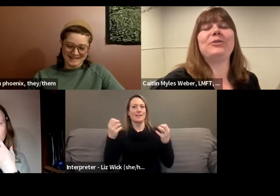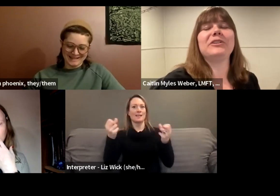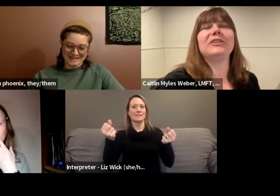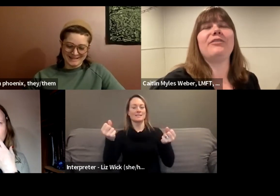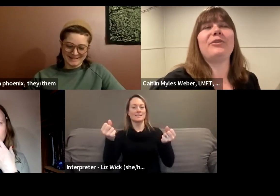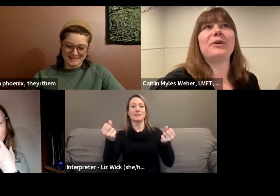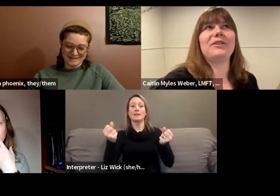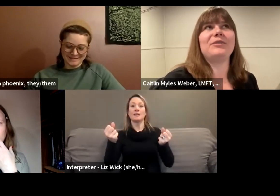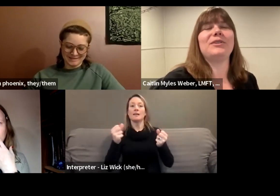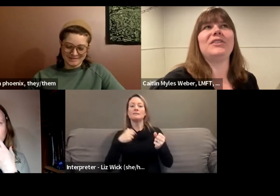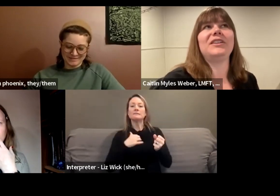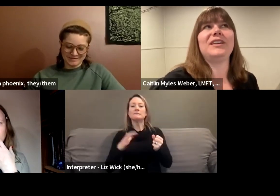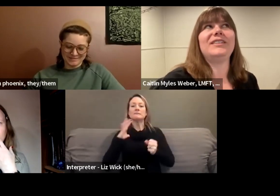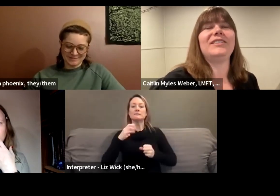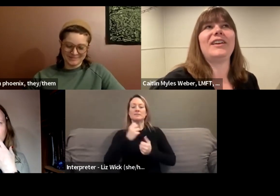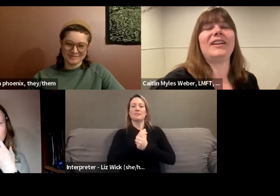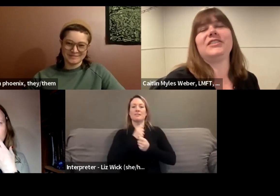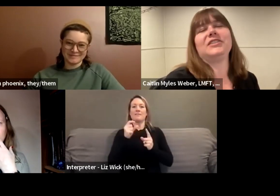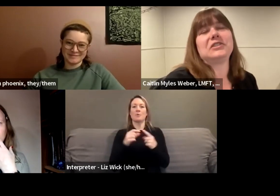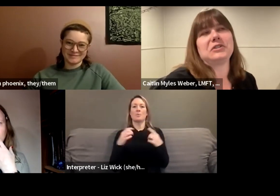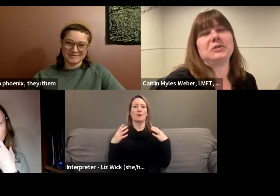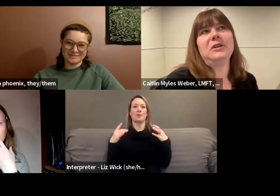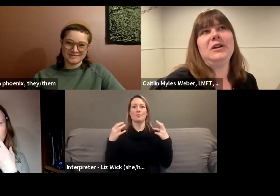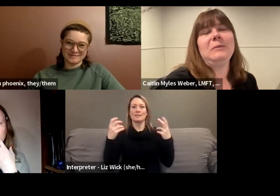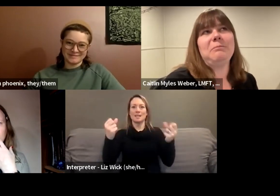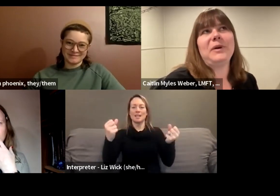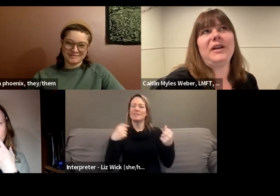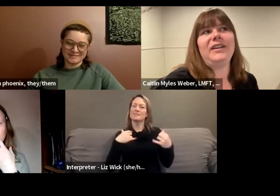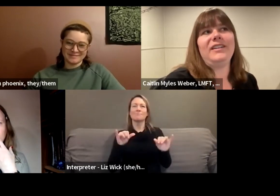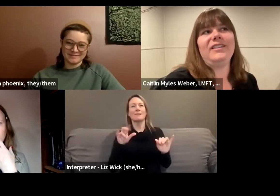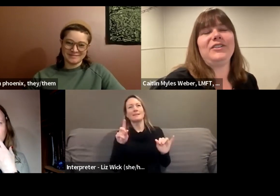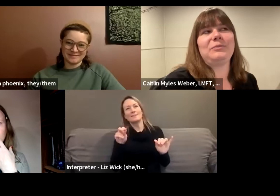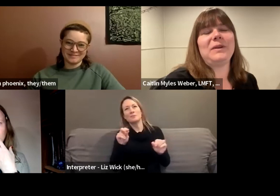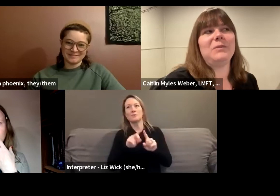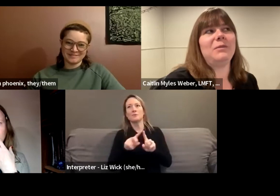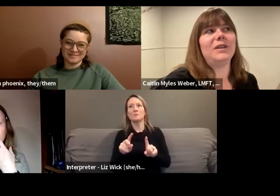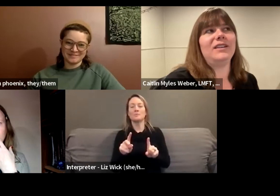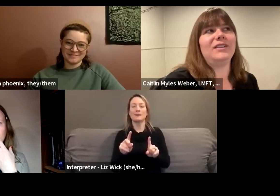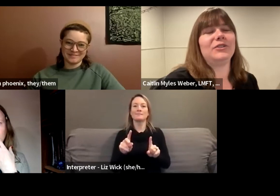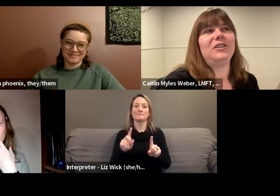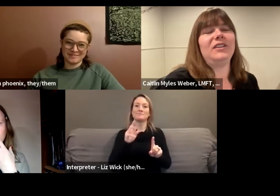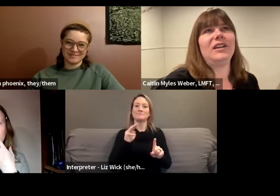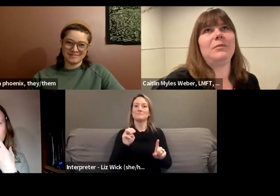I used to love the word resilience and I still do, but there's been a meme lately circulating